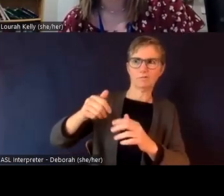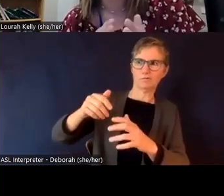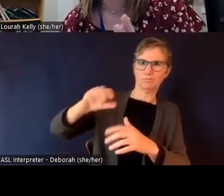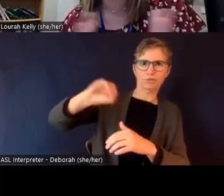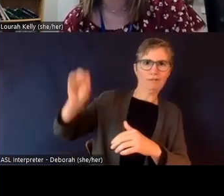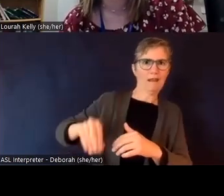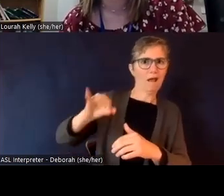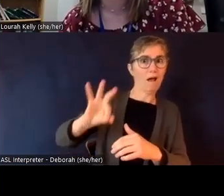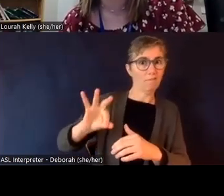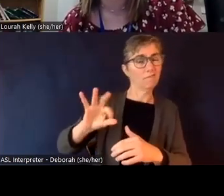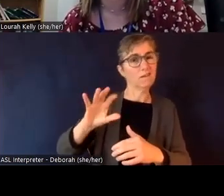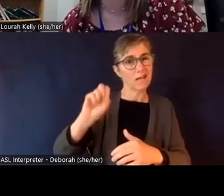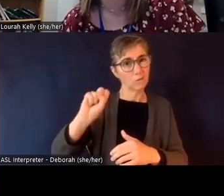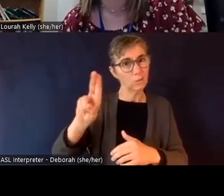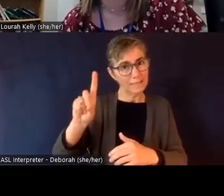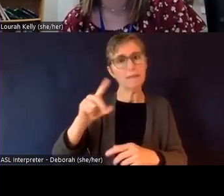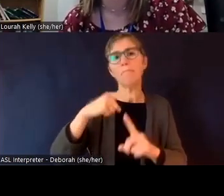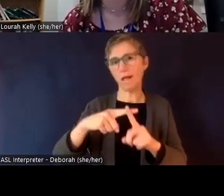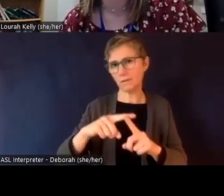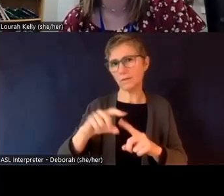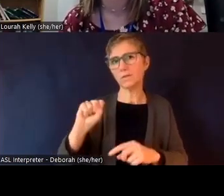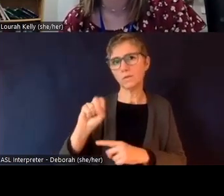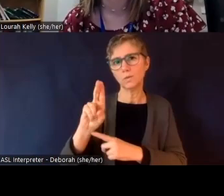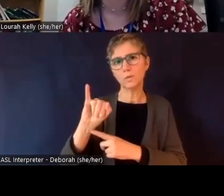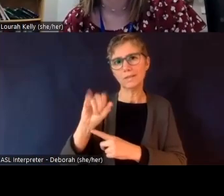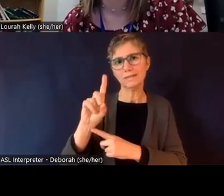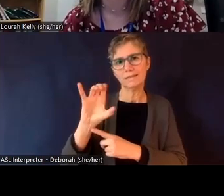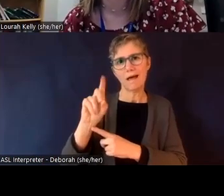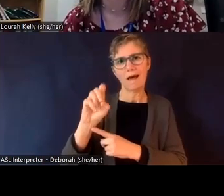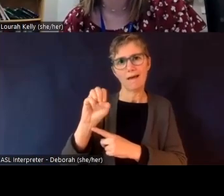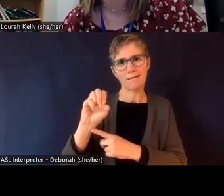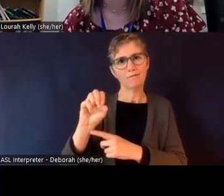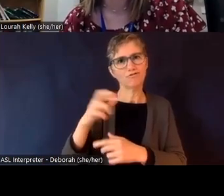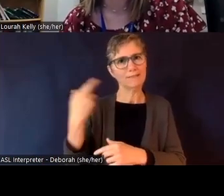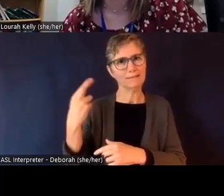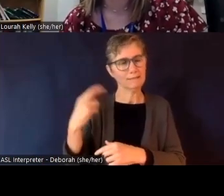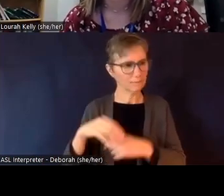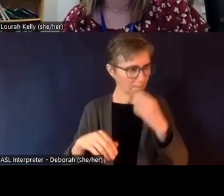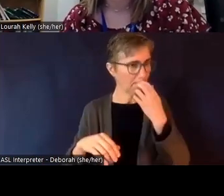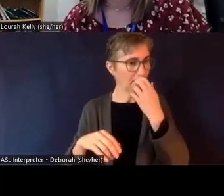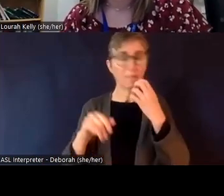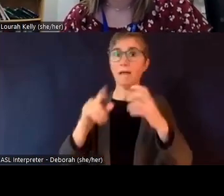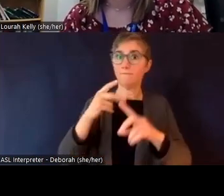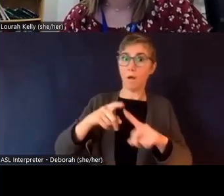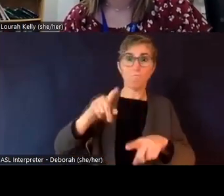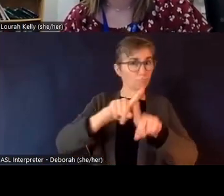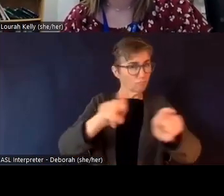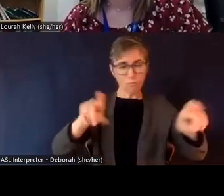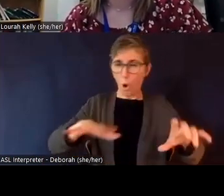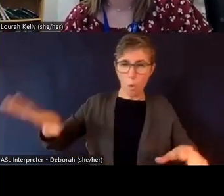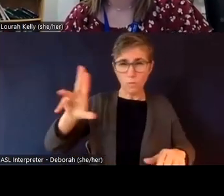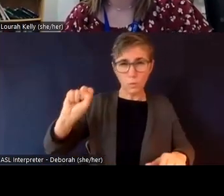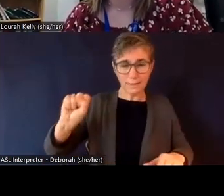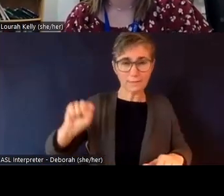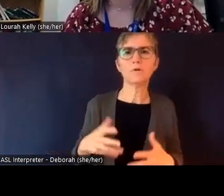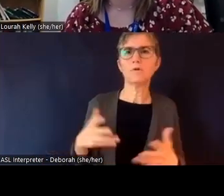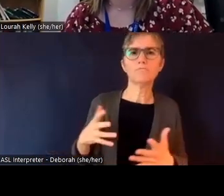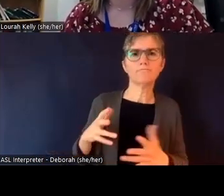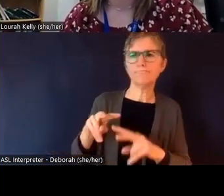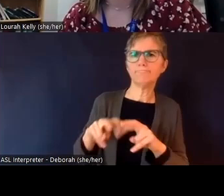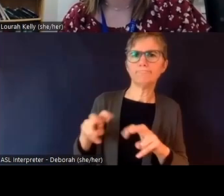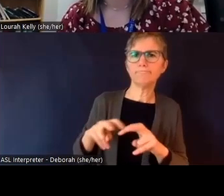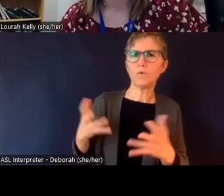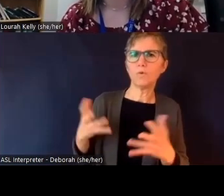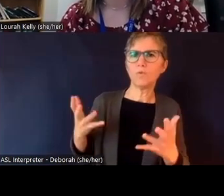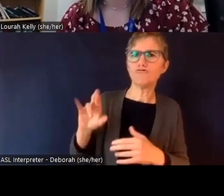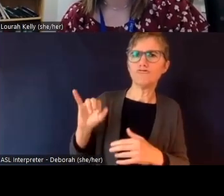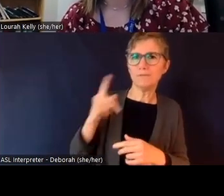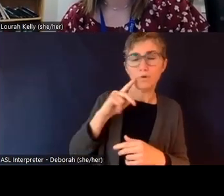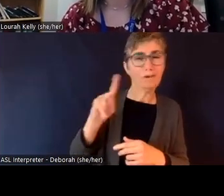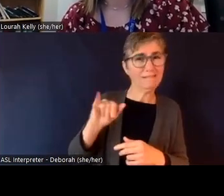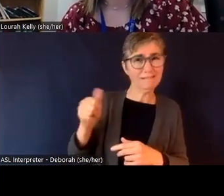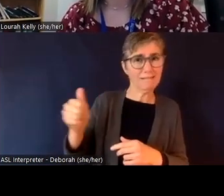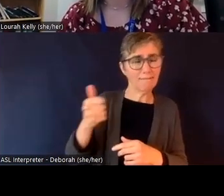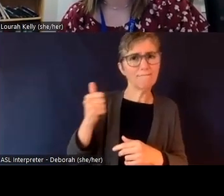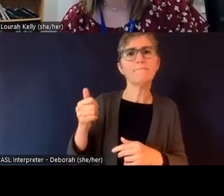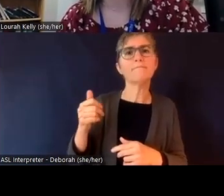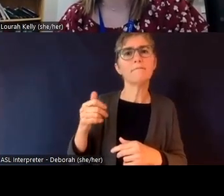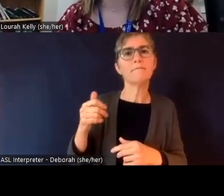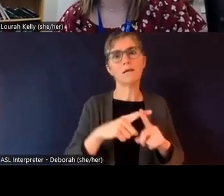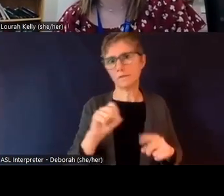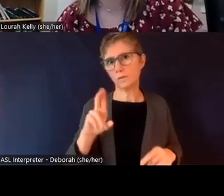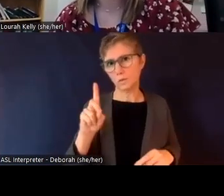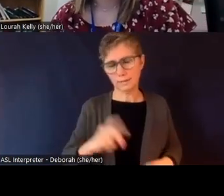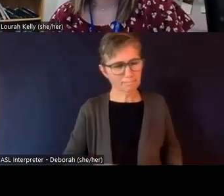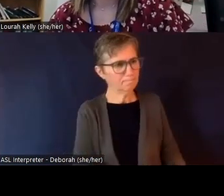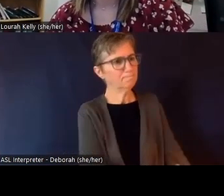And all of this data are from a national representative survey in the United States.